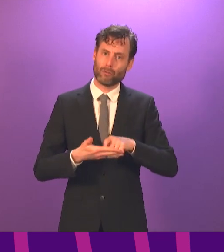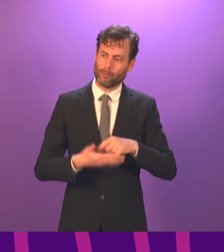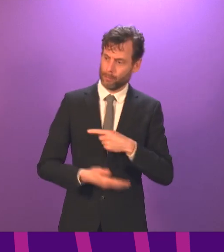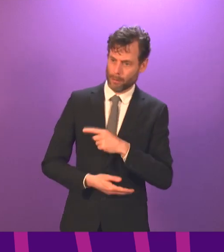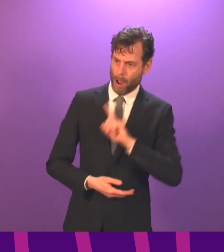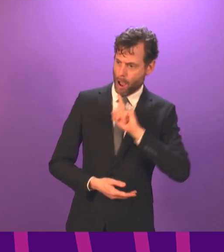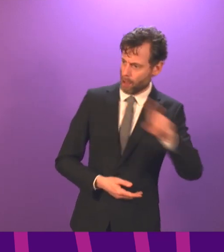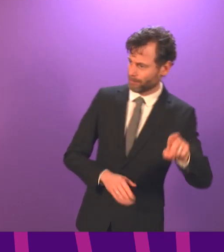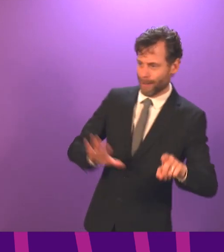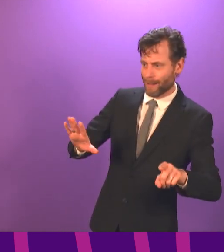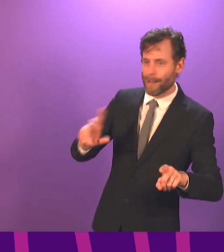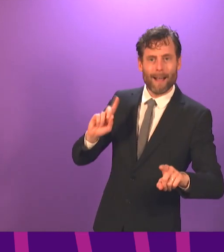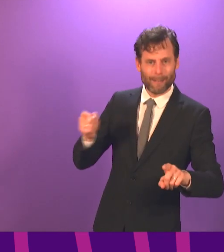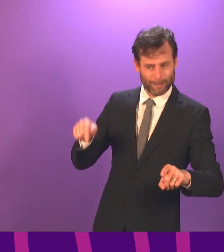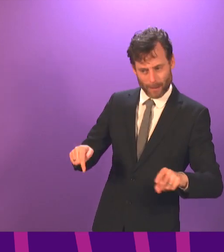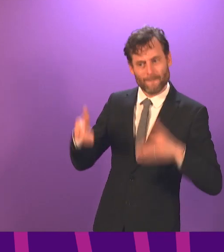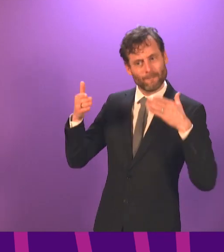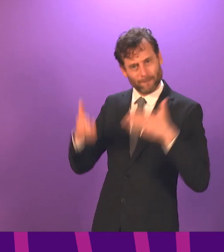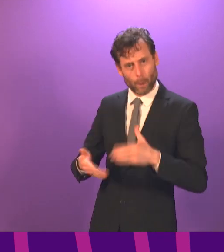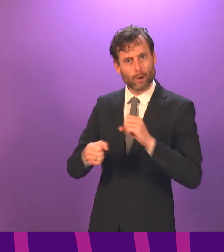Graeme Dey: I think that Willie Rennie knows